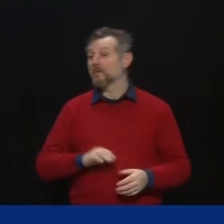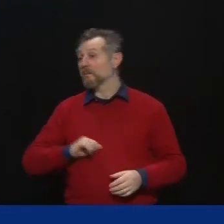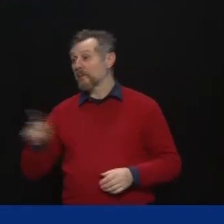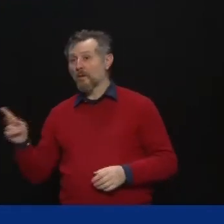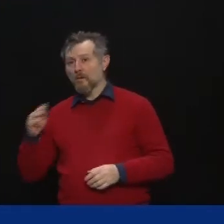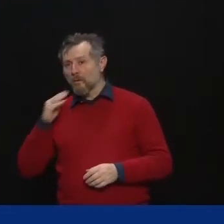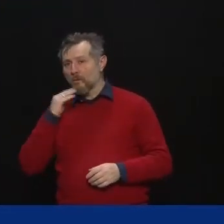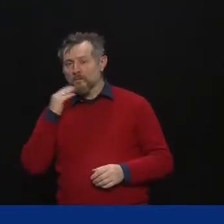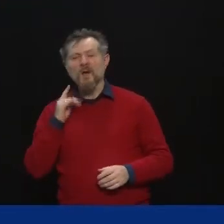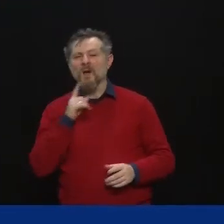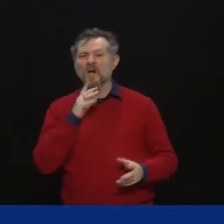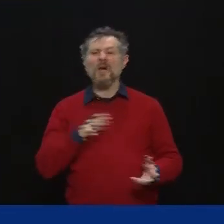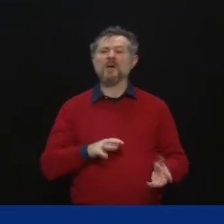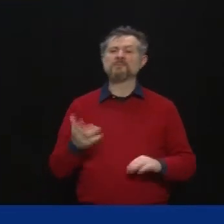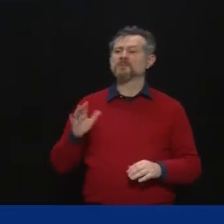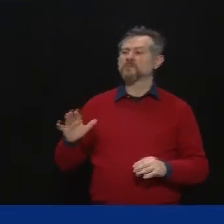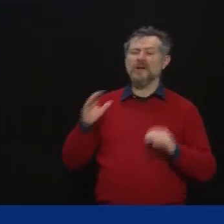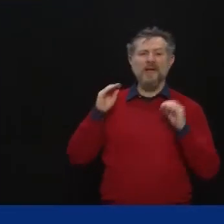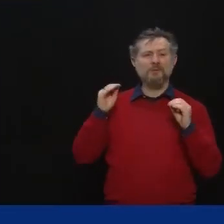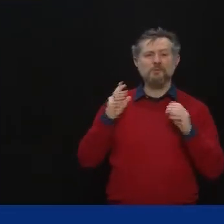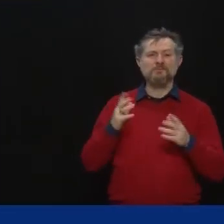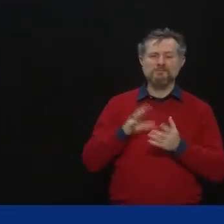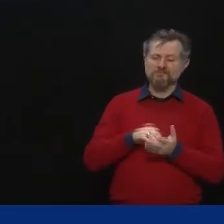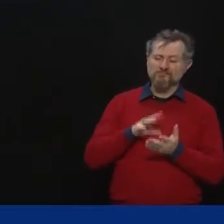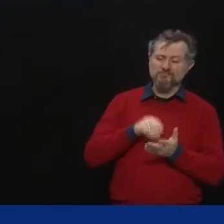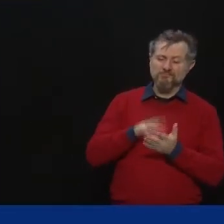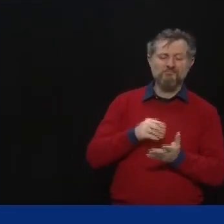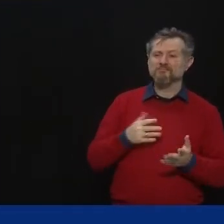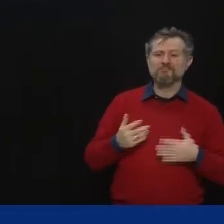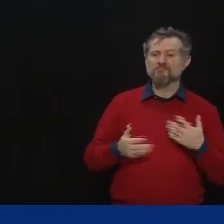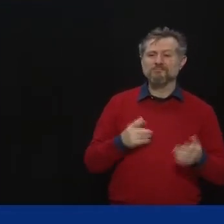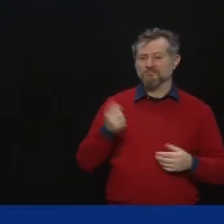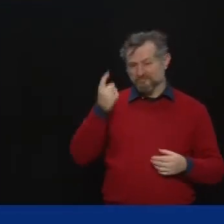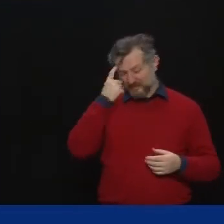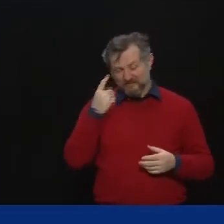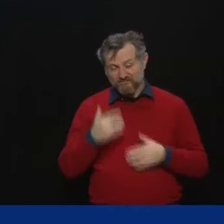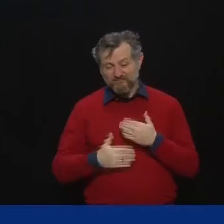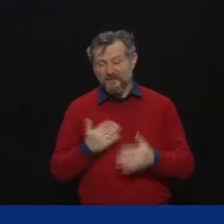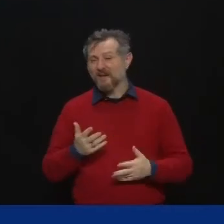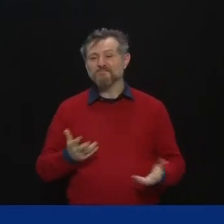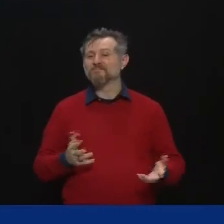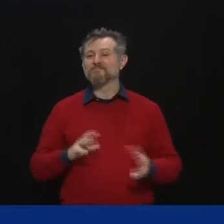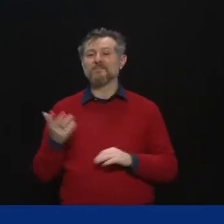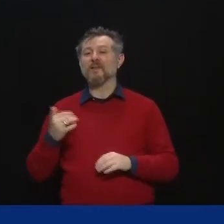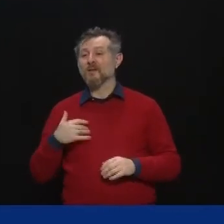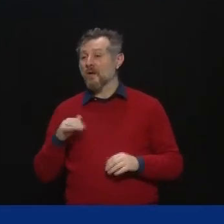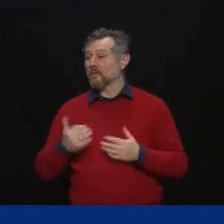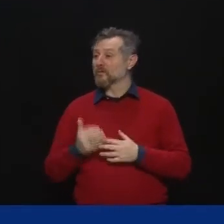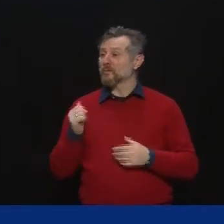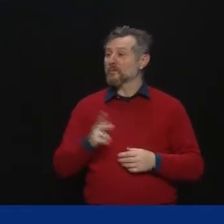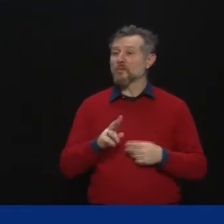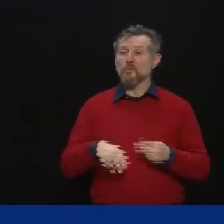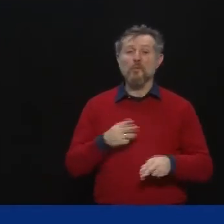TIME. AND THEN EVEN IF SOMEONE -- THEY GO BACK, SOMEONE TESTS POSITIVE NEXT WEEK, THEY'RE SENT HOME AGAIN.